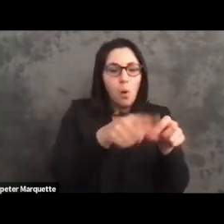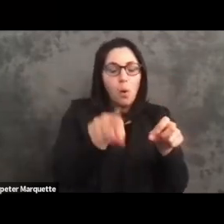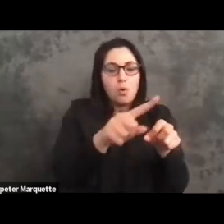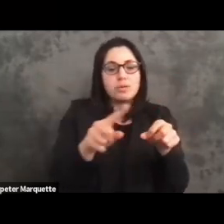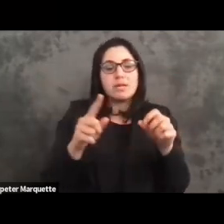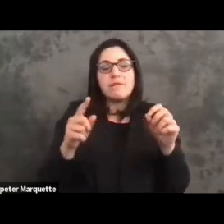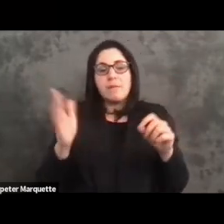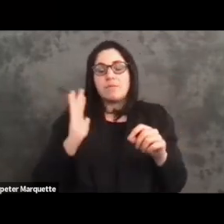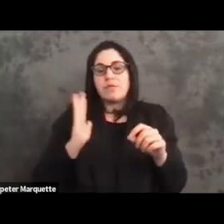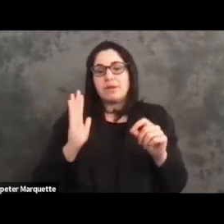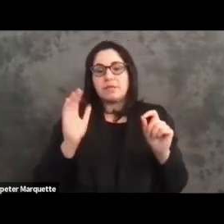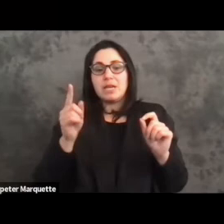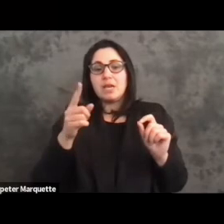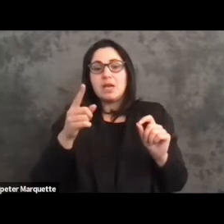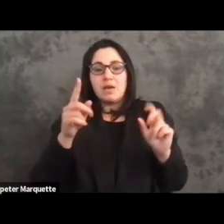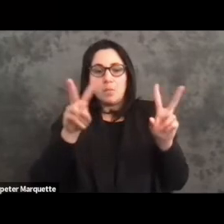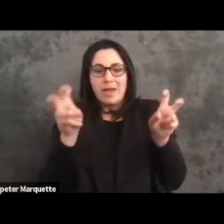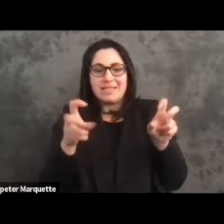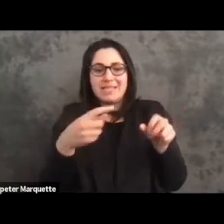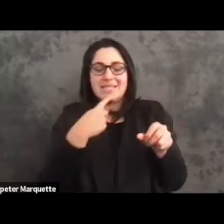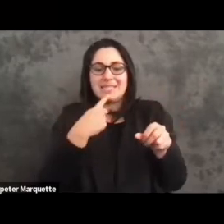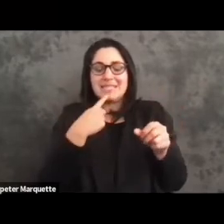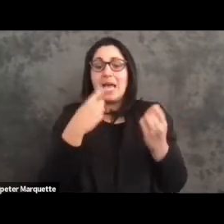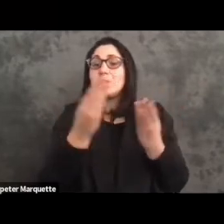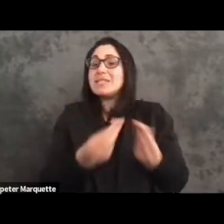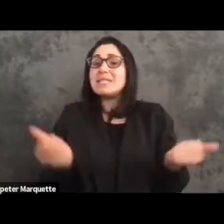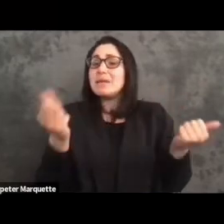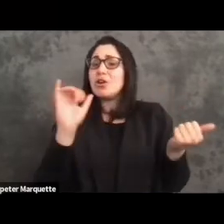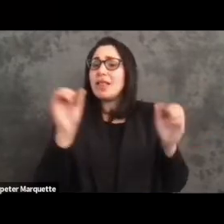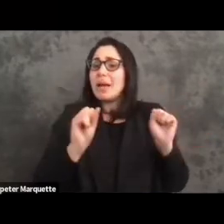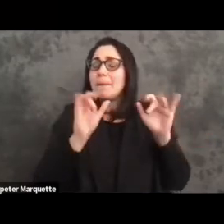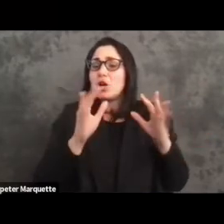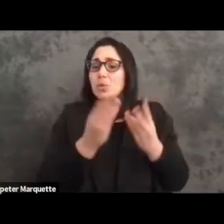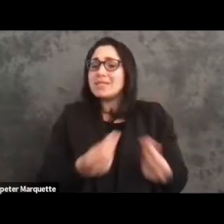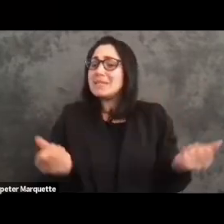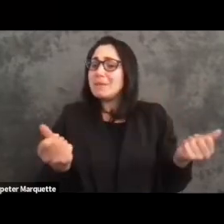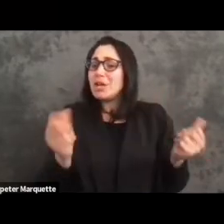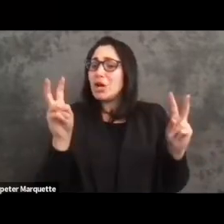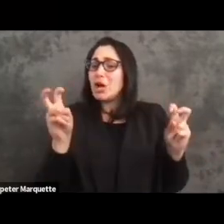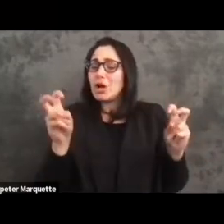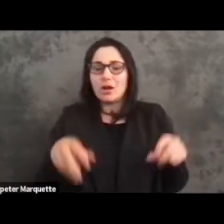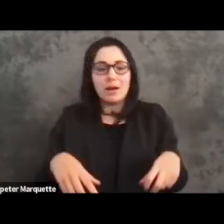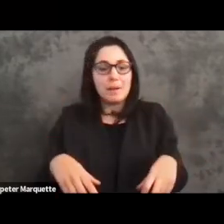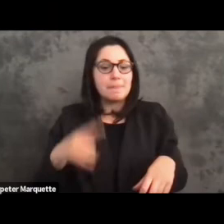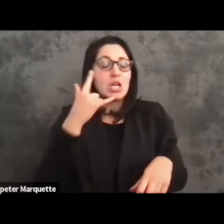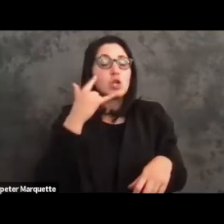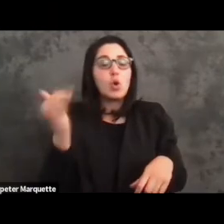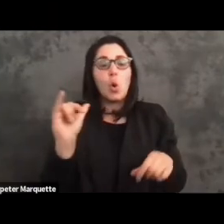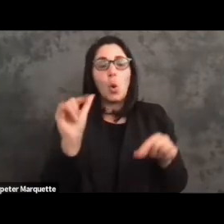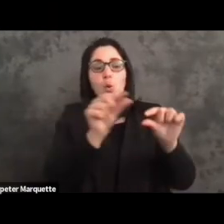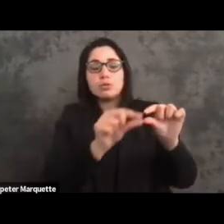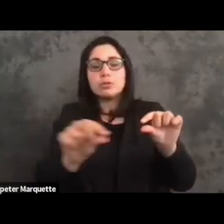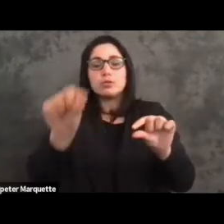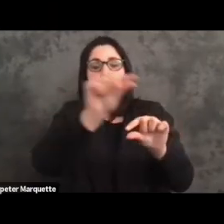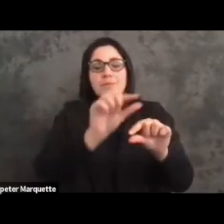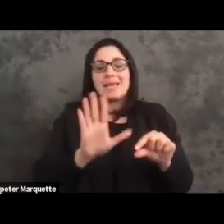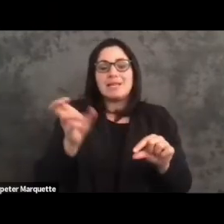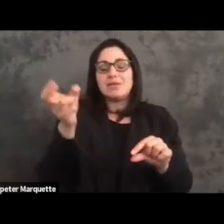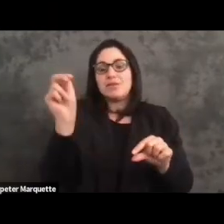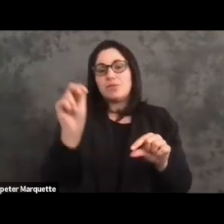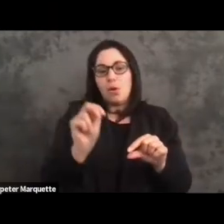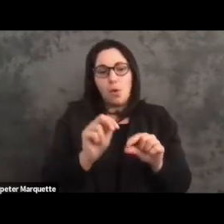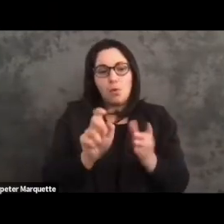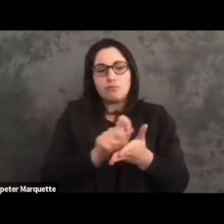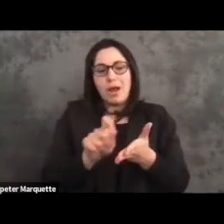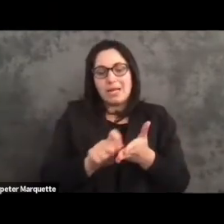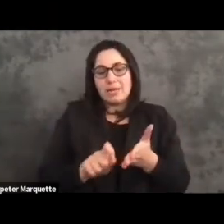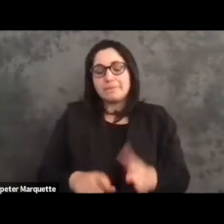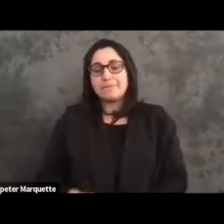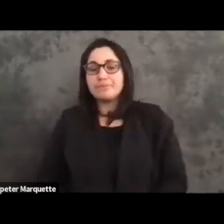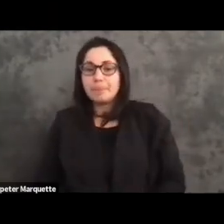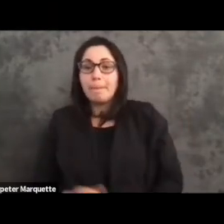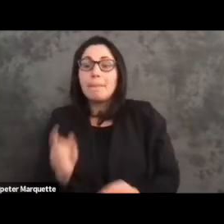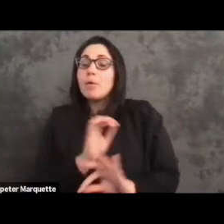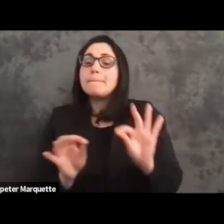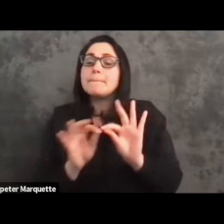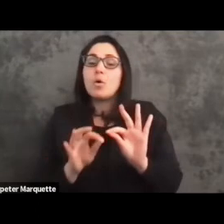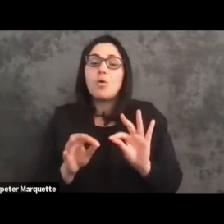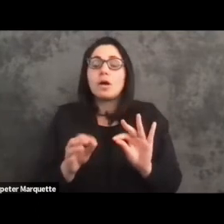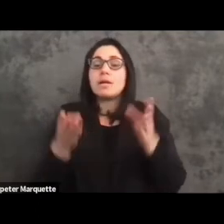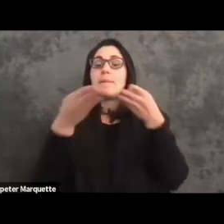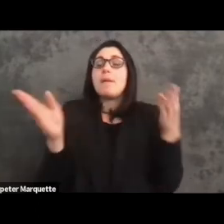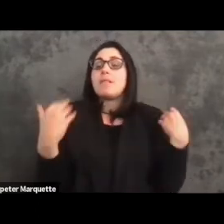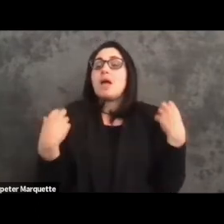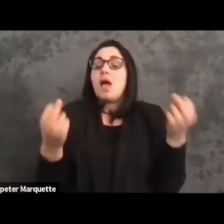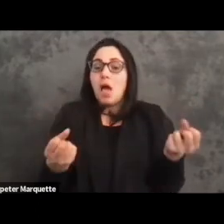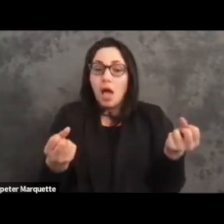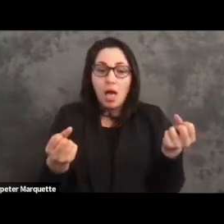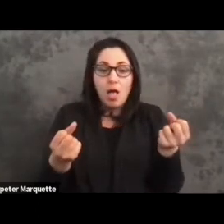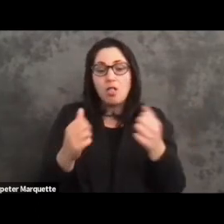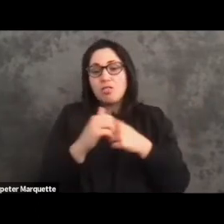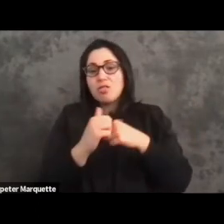narcissism. What